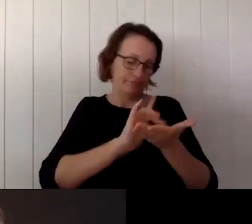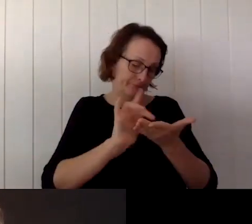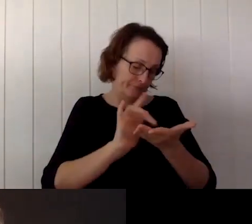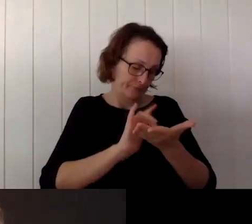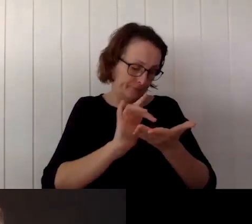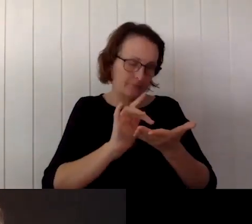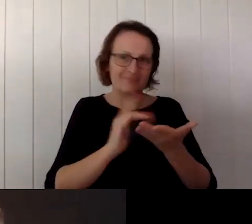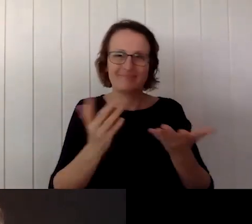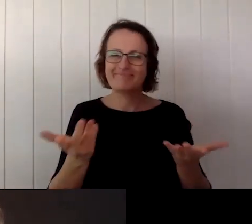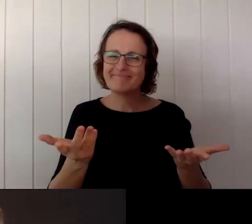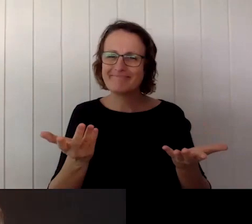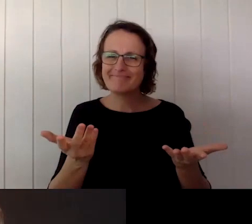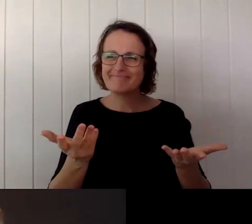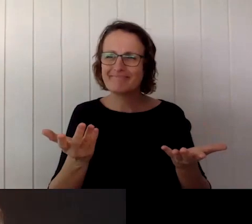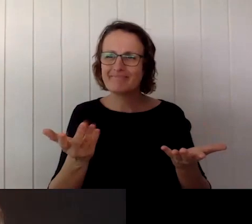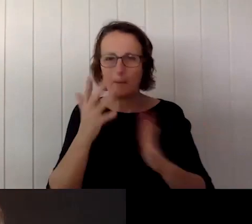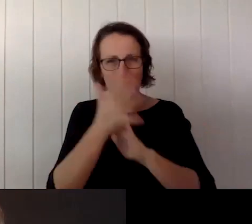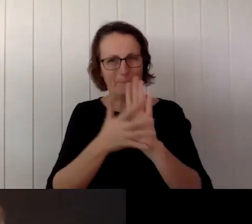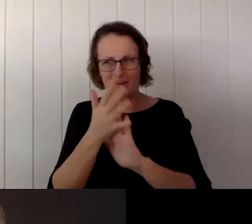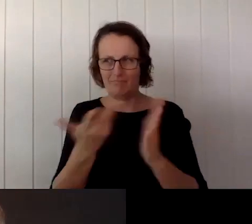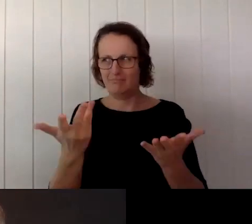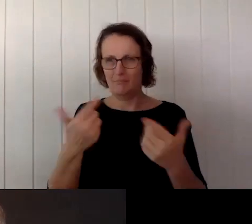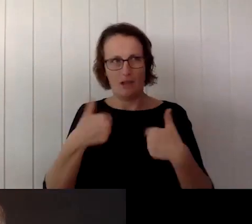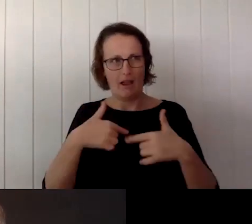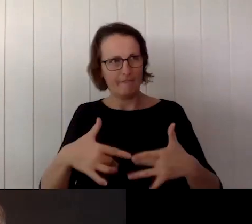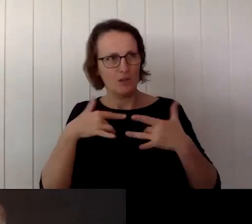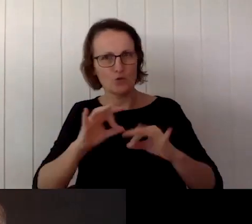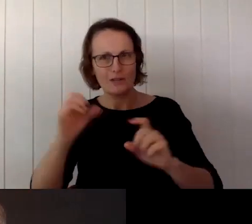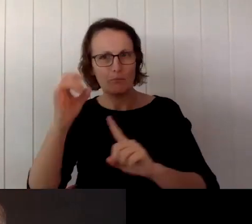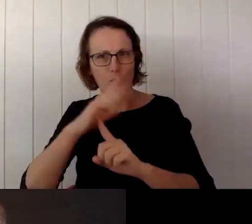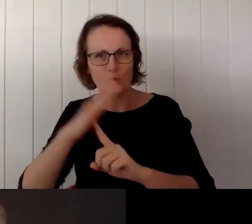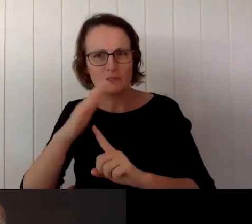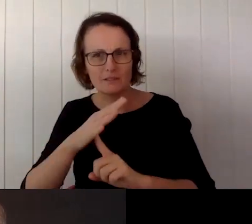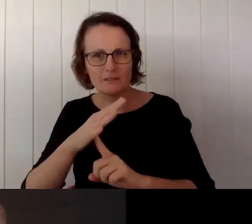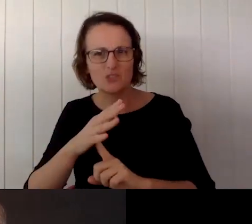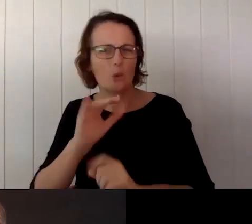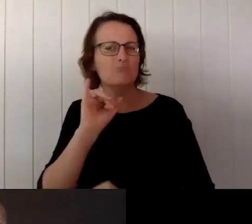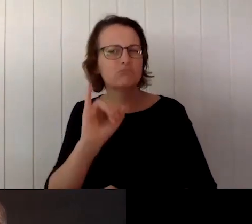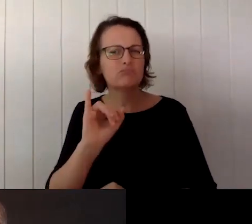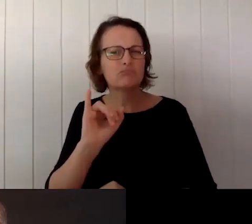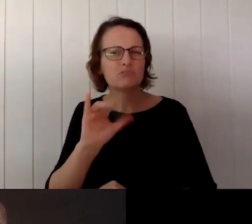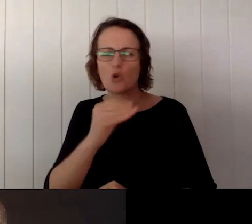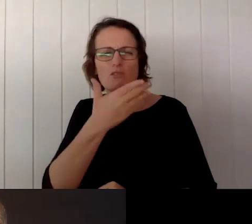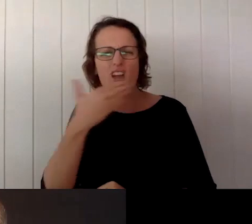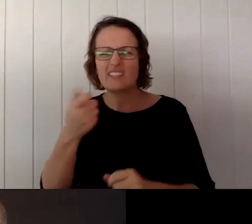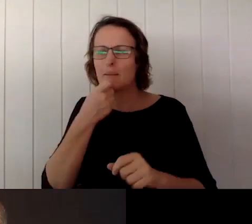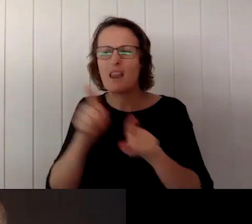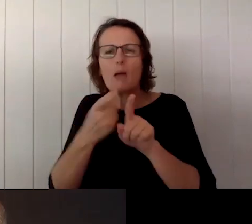probably isn't all that important in their view. And it can be a horrible, caustic part of the environment. So I really encourage